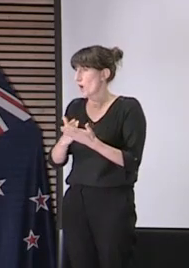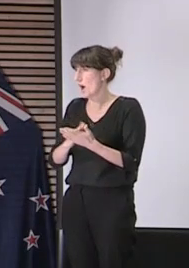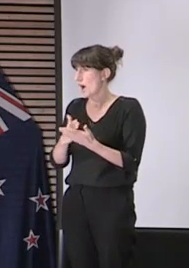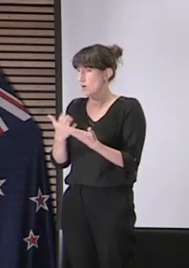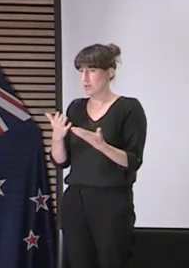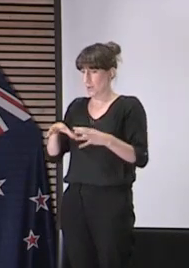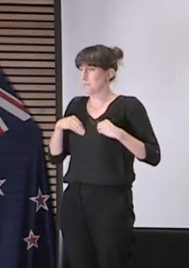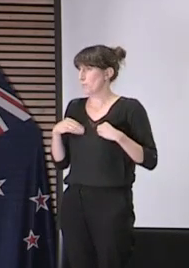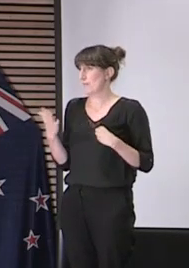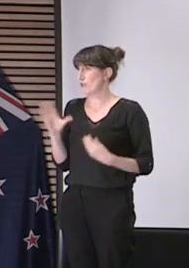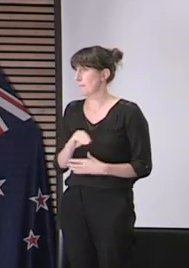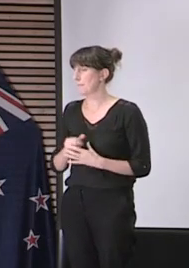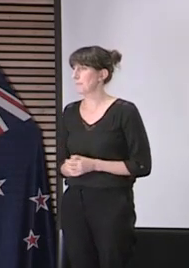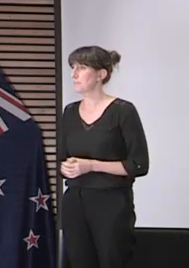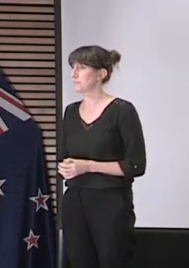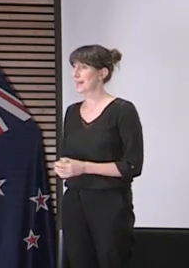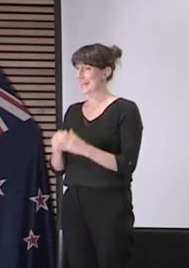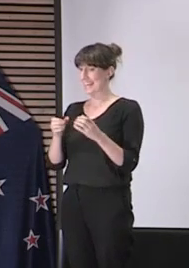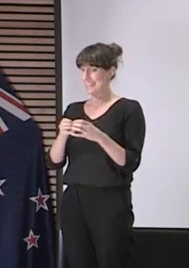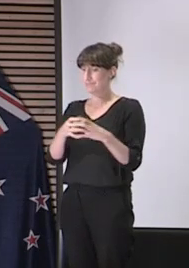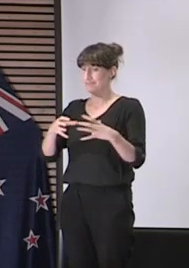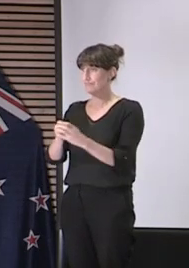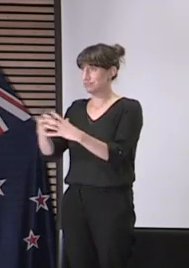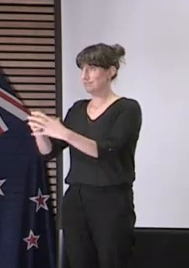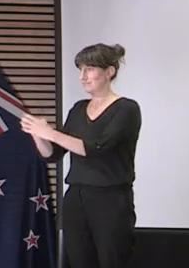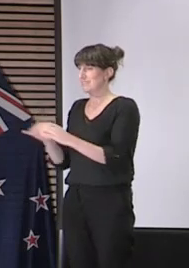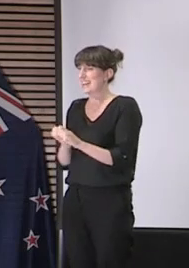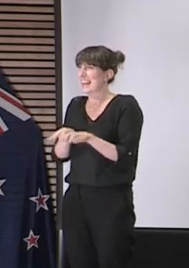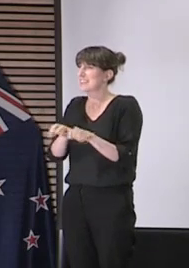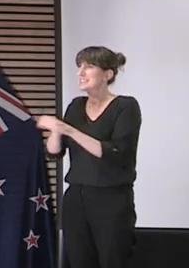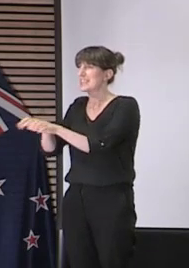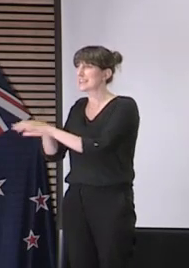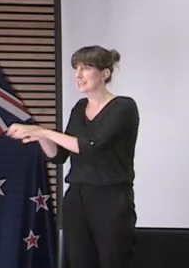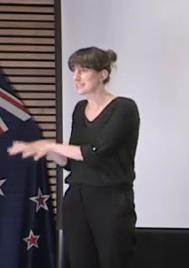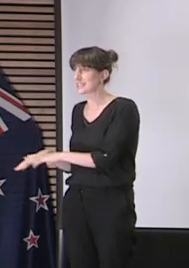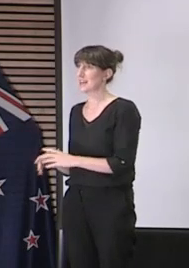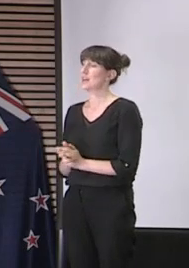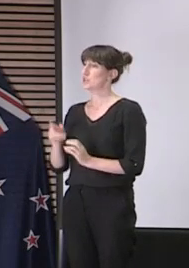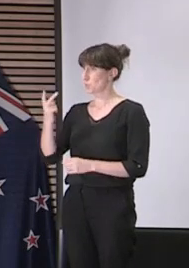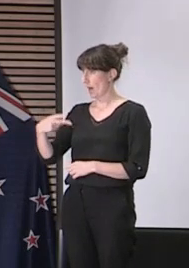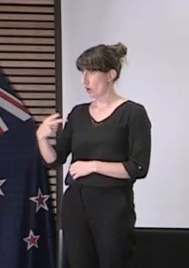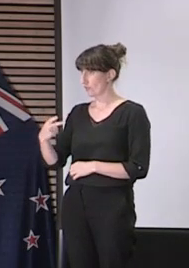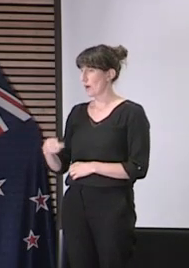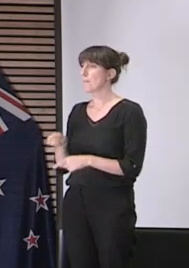of the cases. There is still 12 significant clusters and